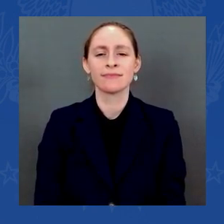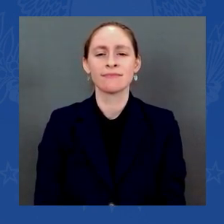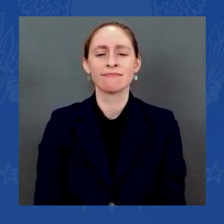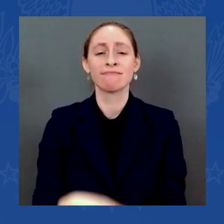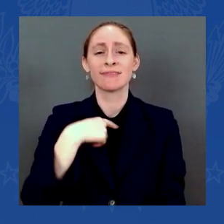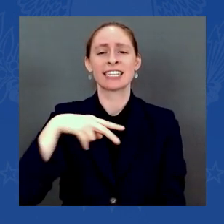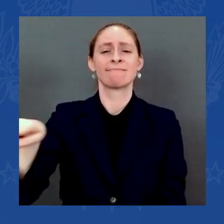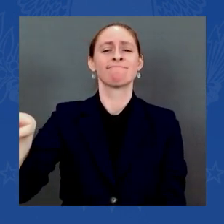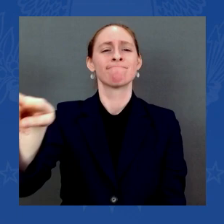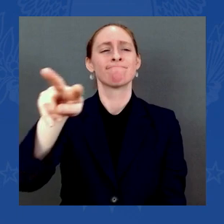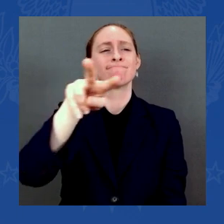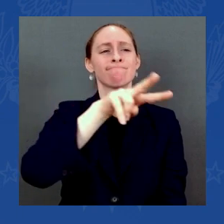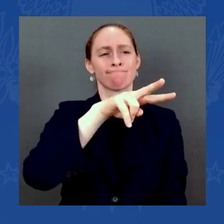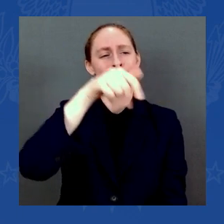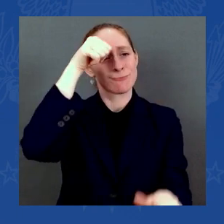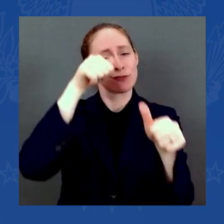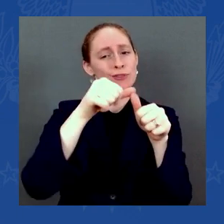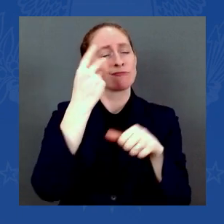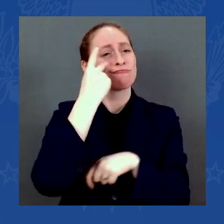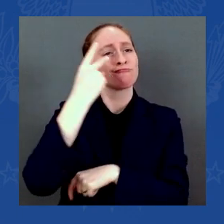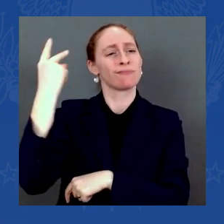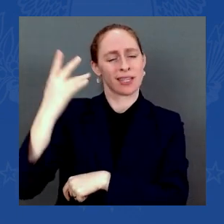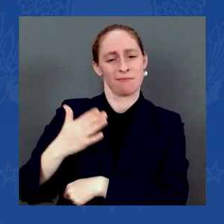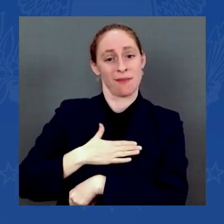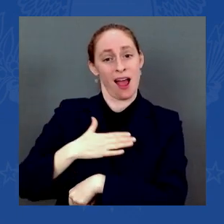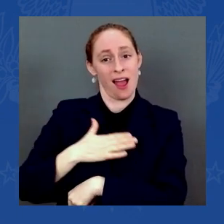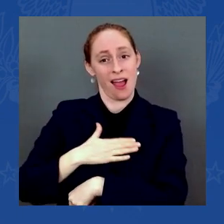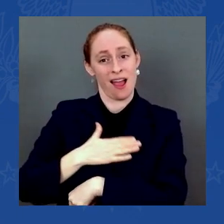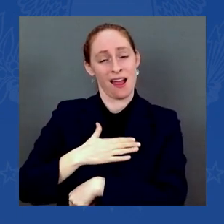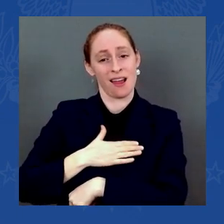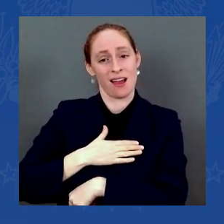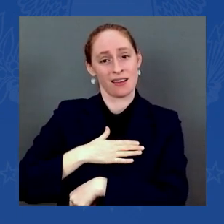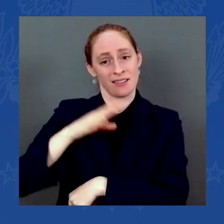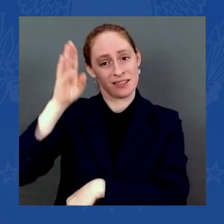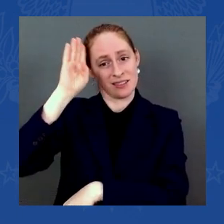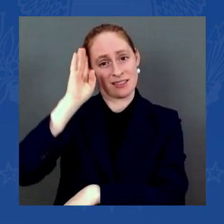You know, the fact is, Alex, you -- for me and my family,